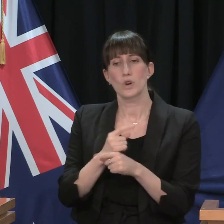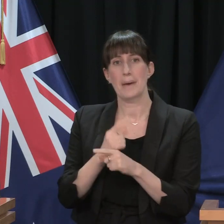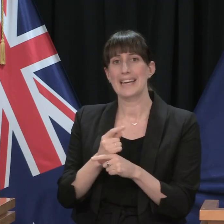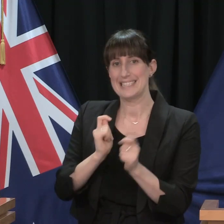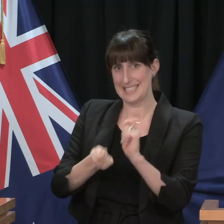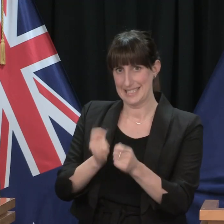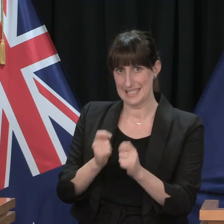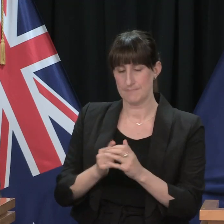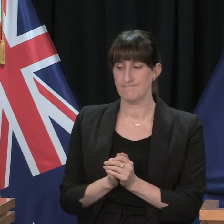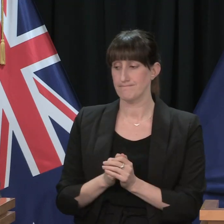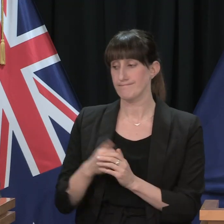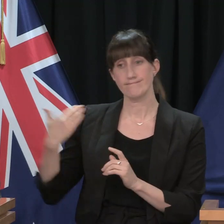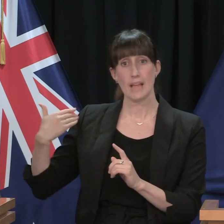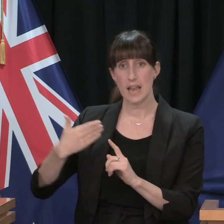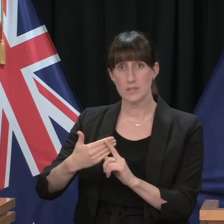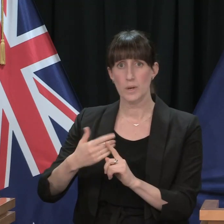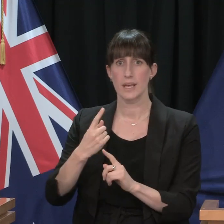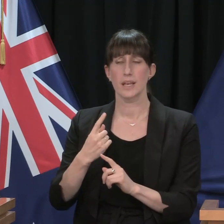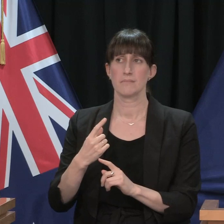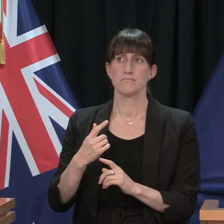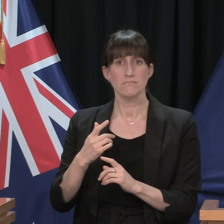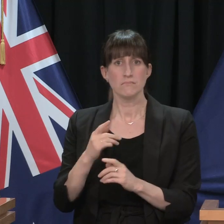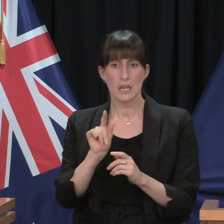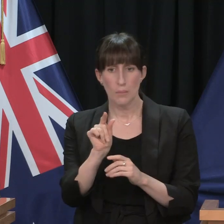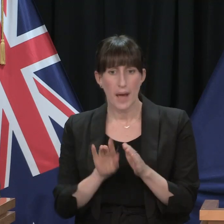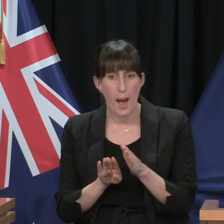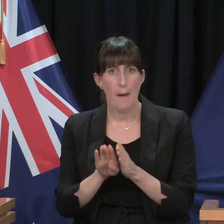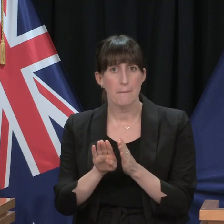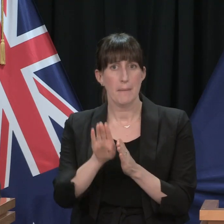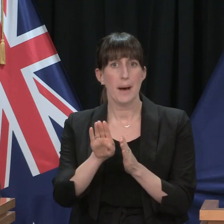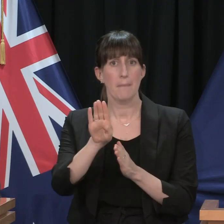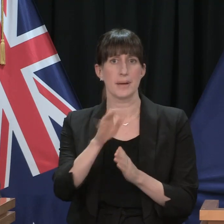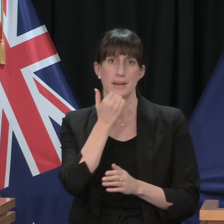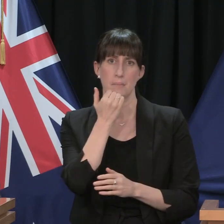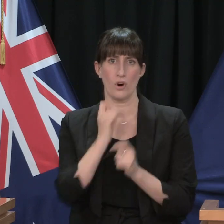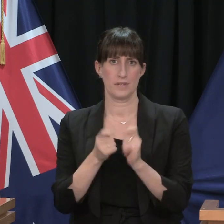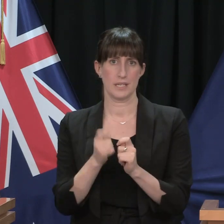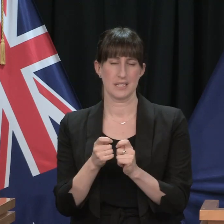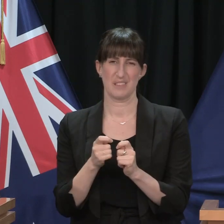today's situation, a quick comment on testing numbers. The trend over the past week